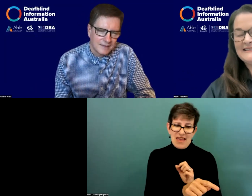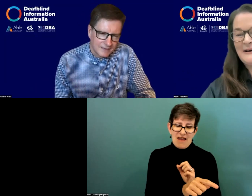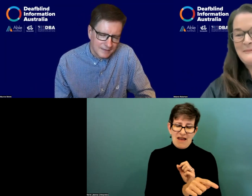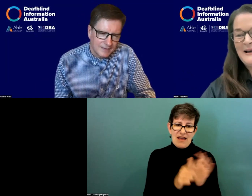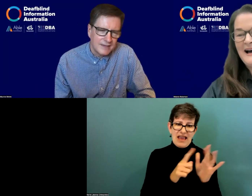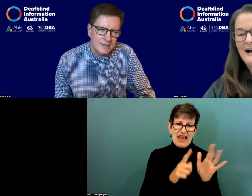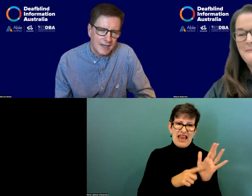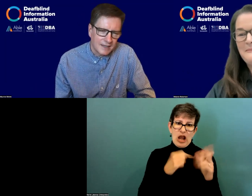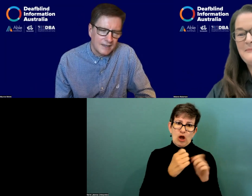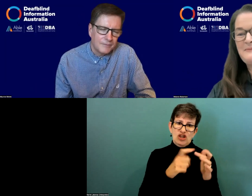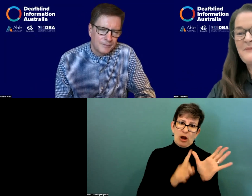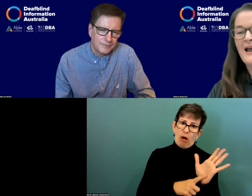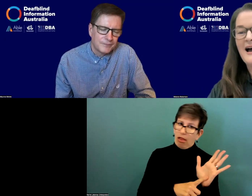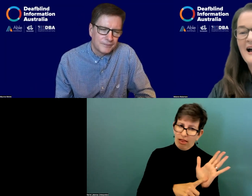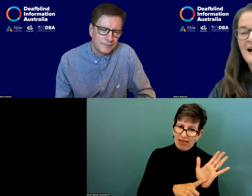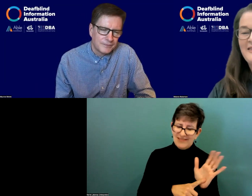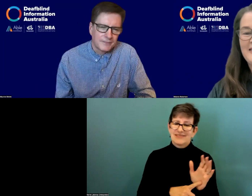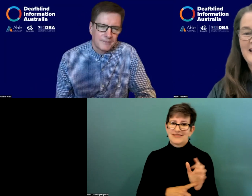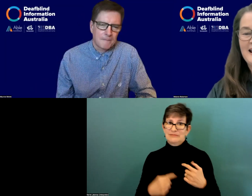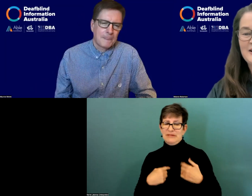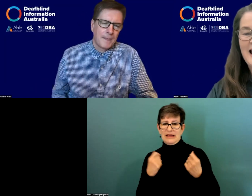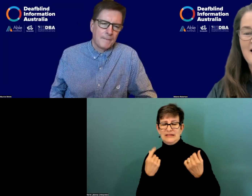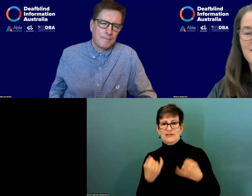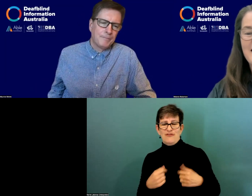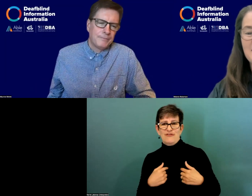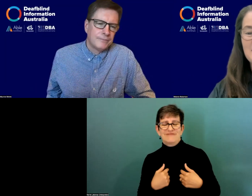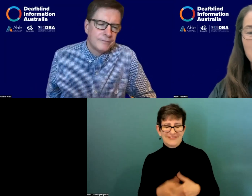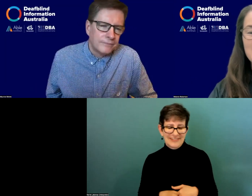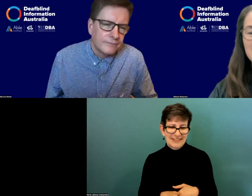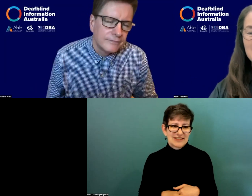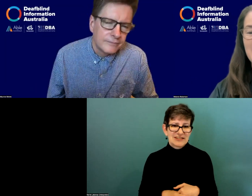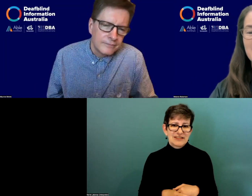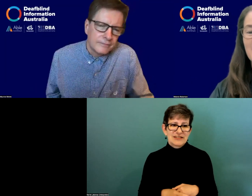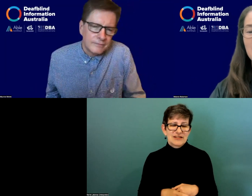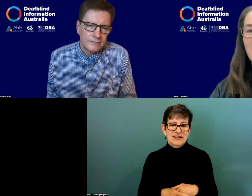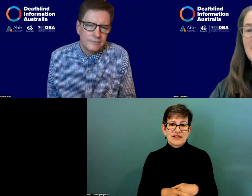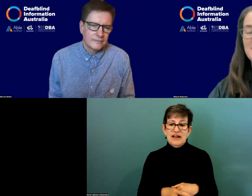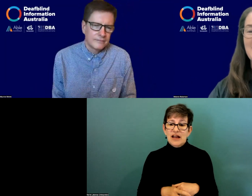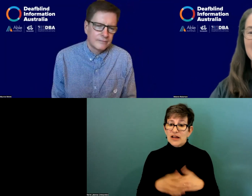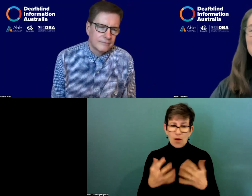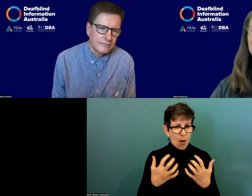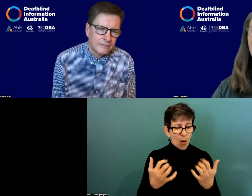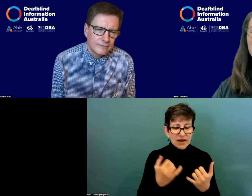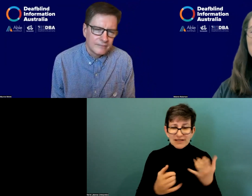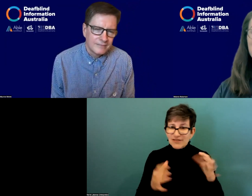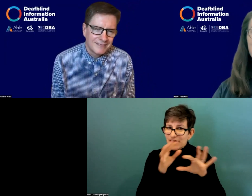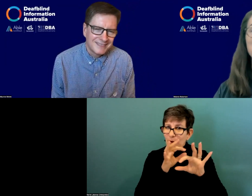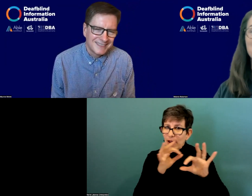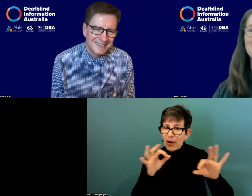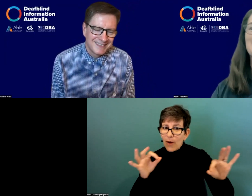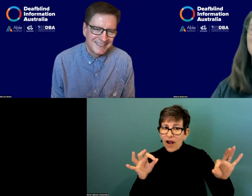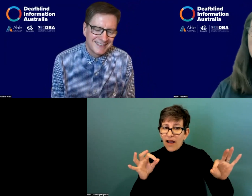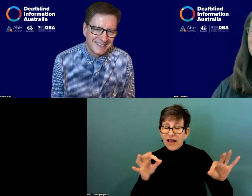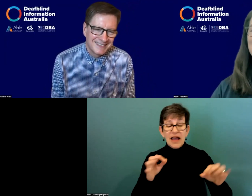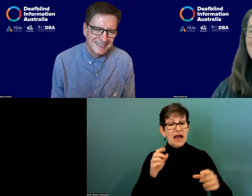Our audience has been very quiet, which I think is sometimes a good sign.